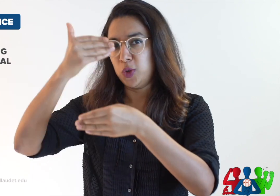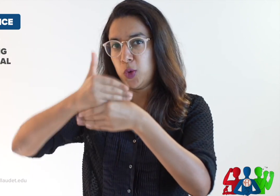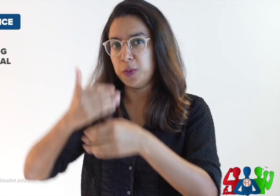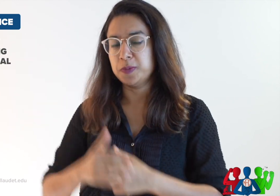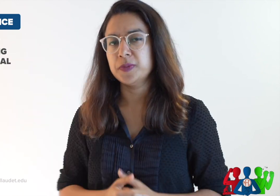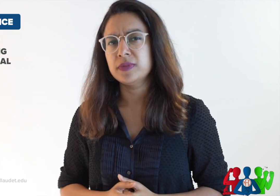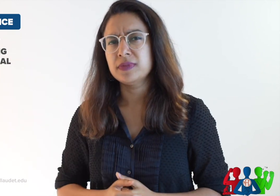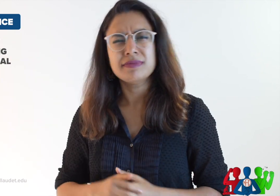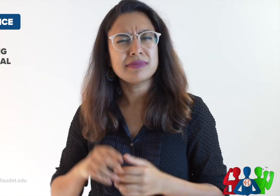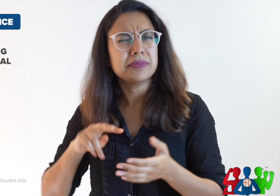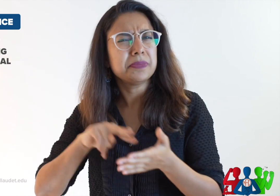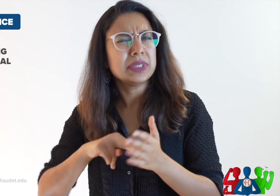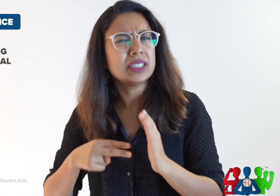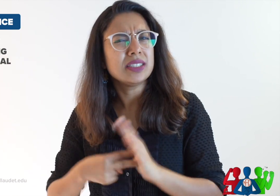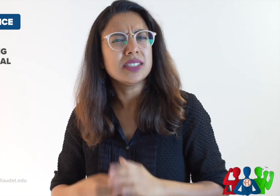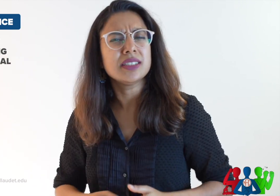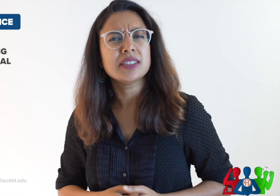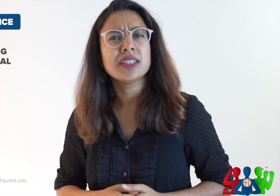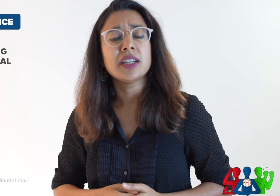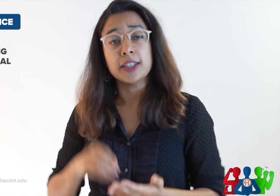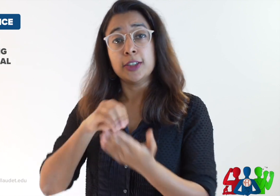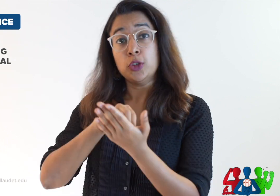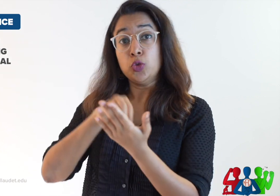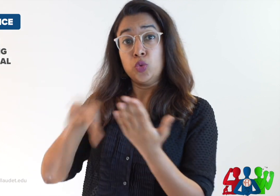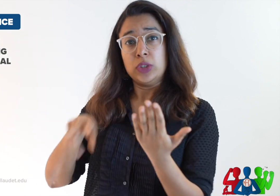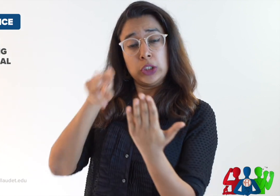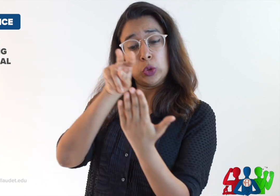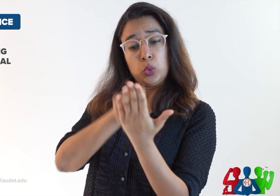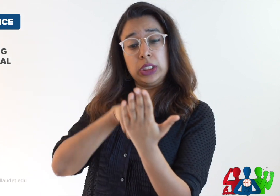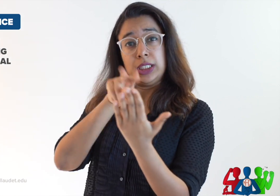books that either became mirrors or windows for students.